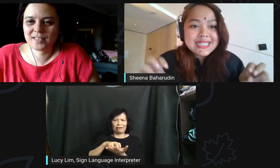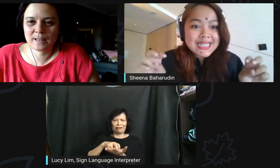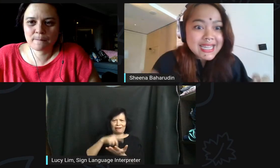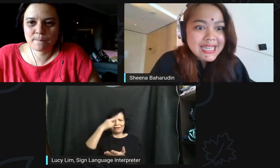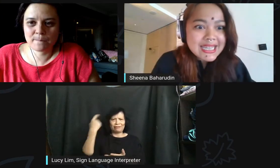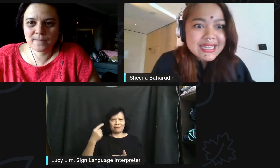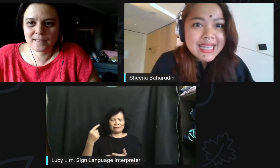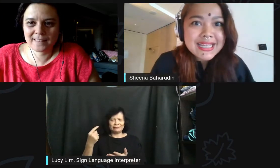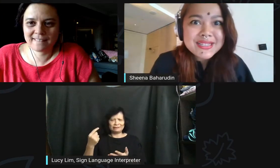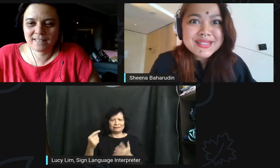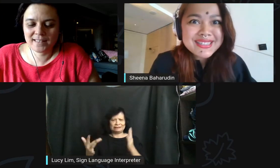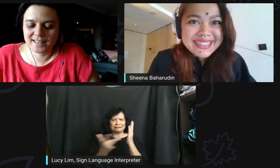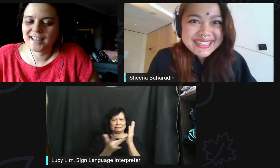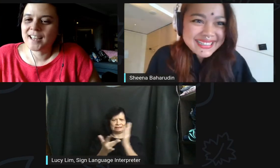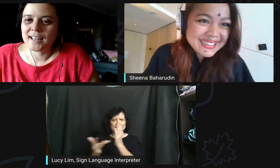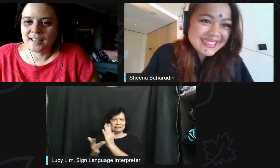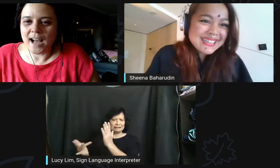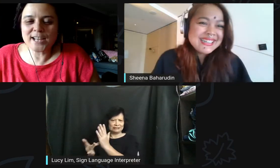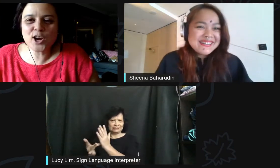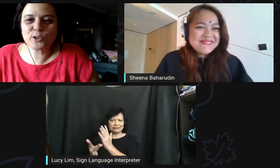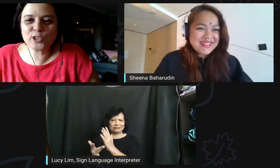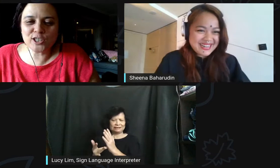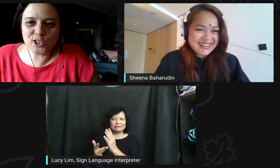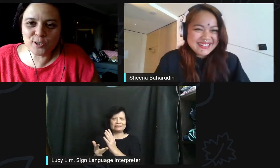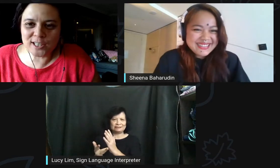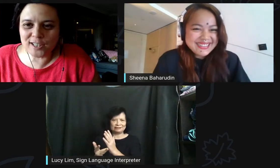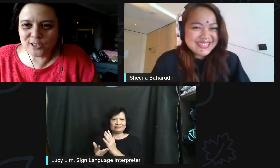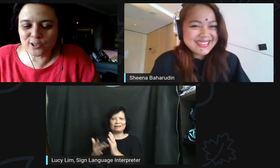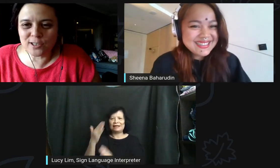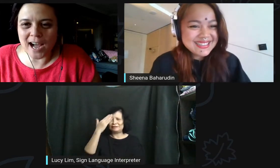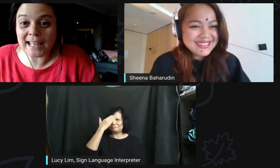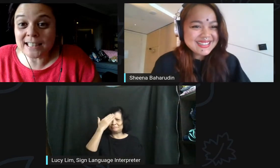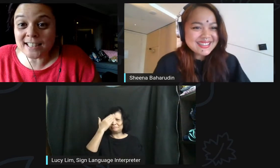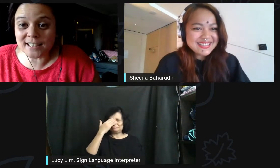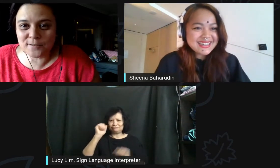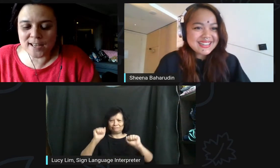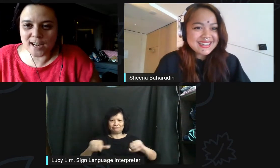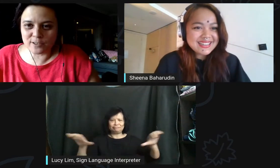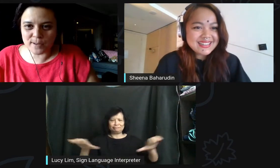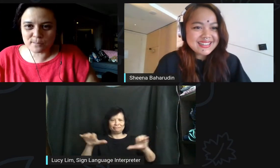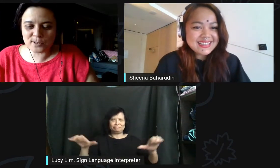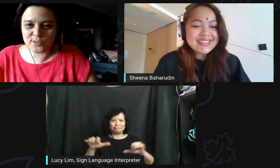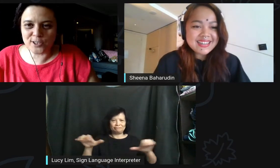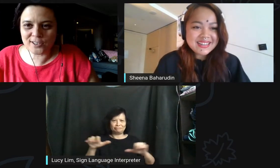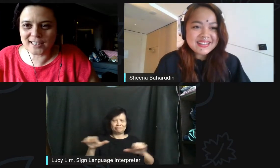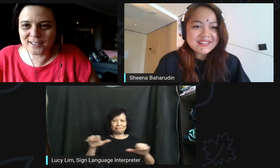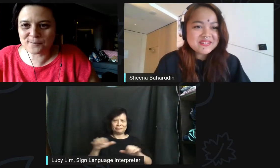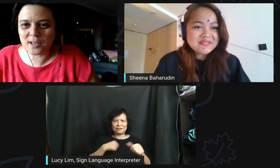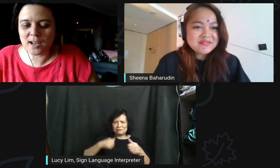techy things. I know you can do it, You did your own island event, I remember for Nottingham.